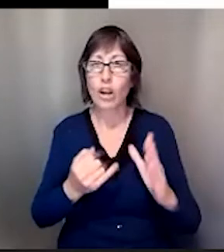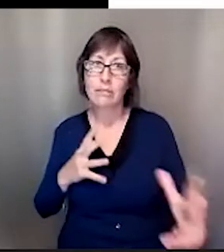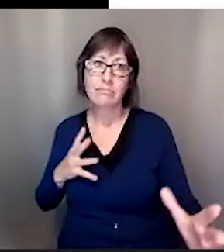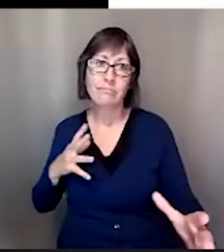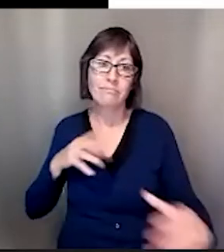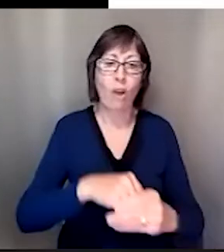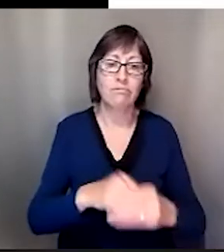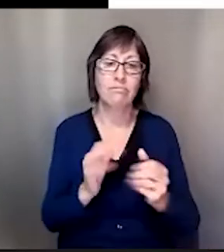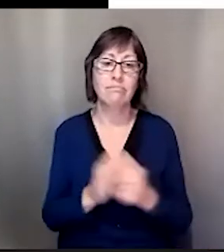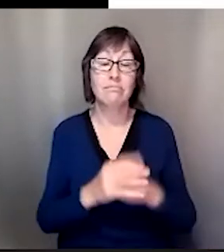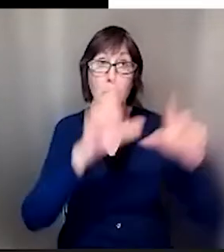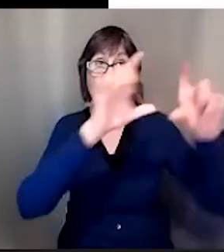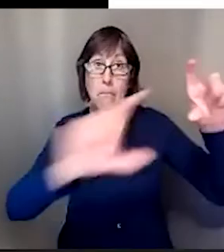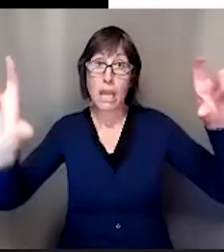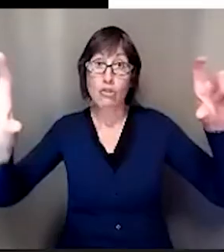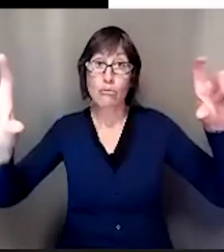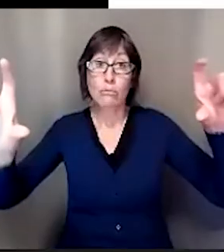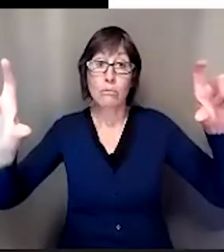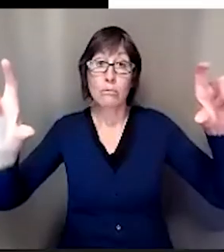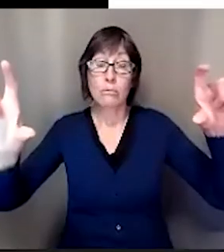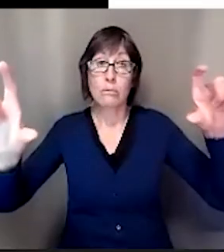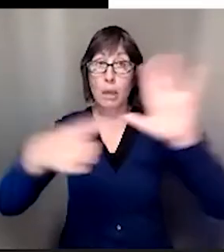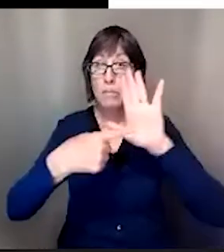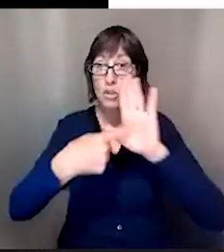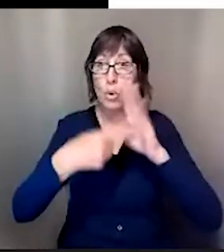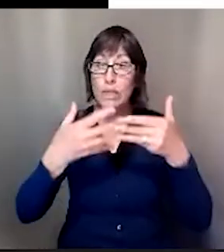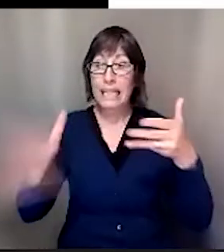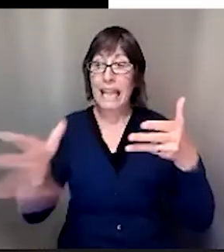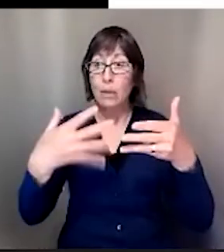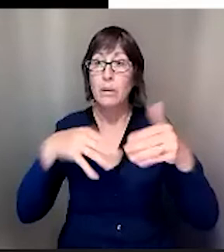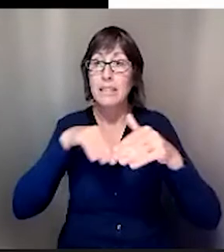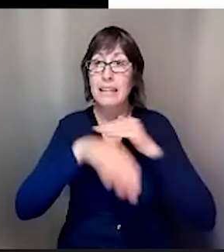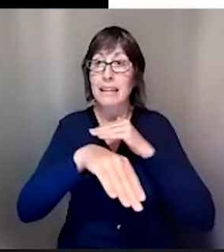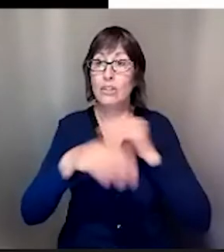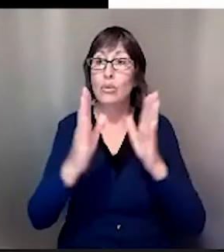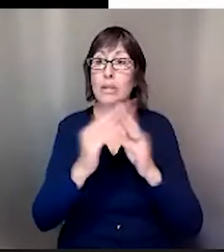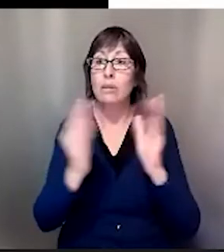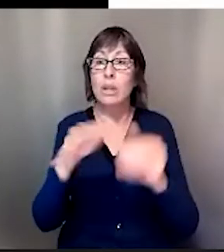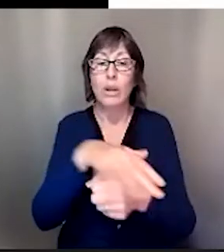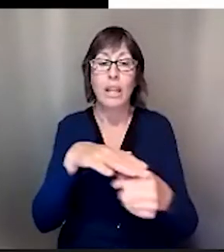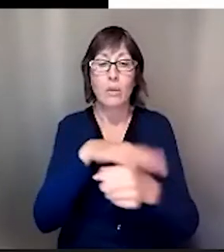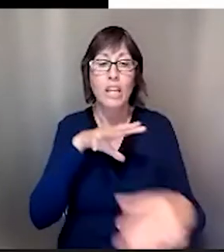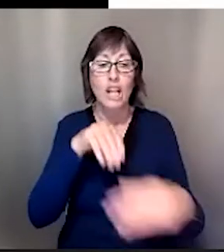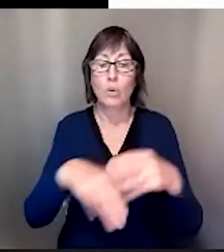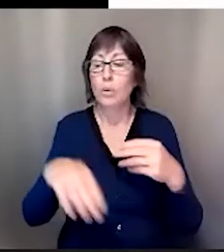Banners have been displayed on gateways into the downtown area, including the MacDonald